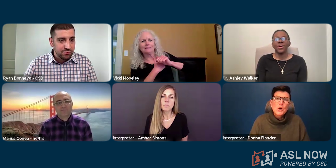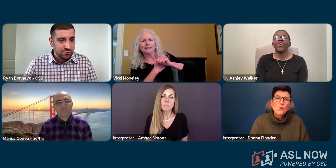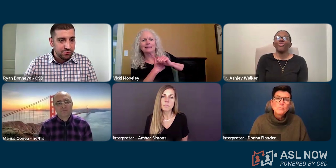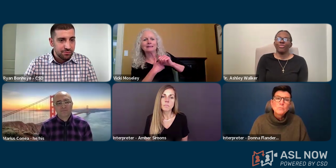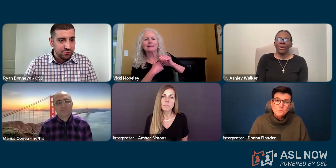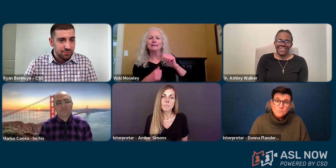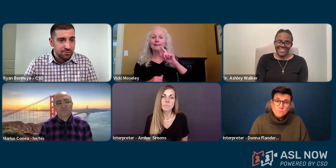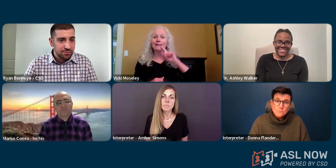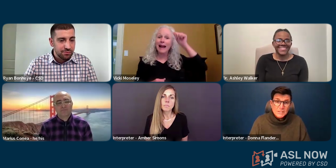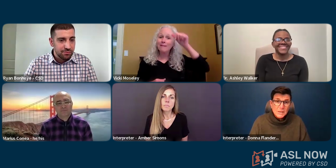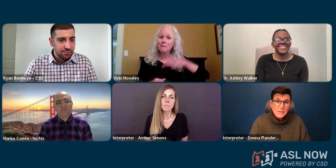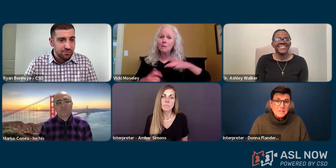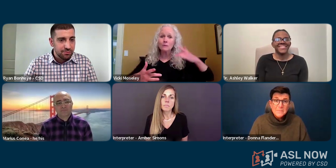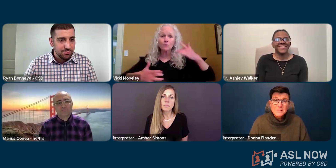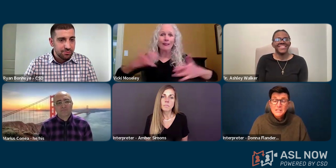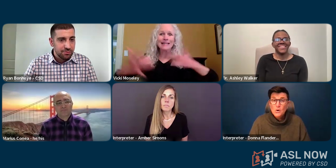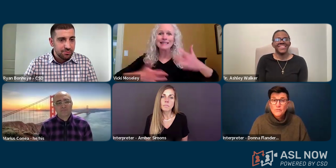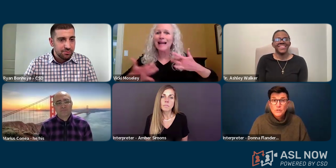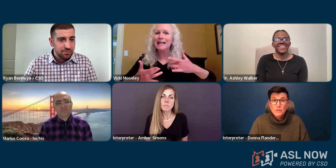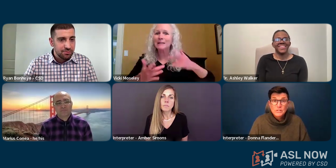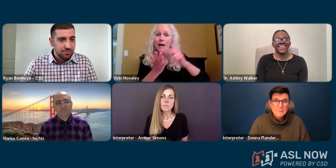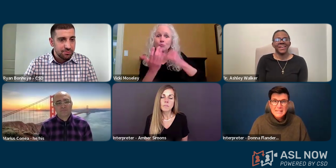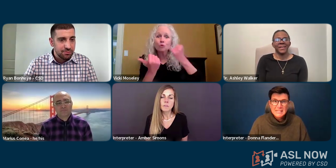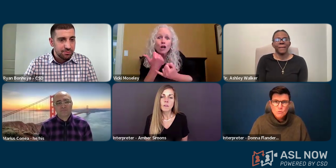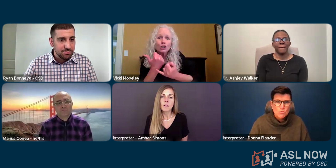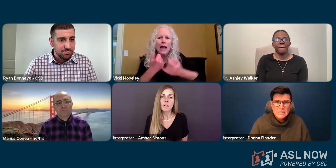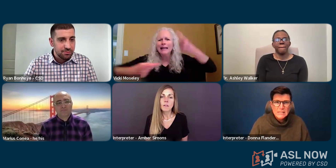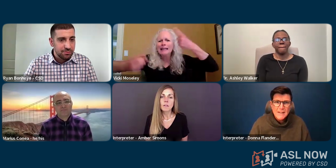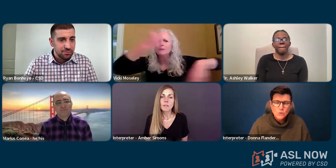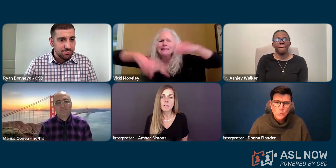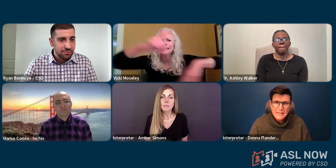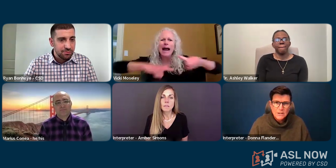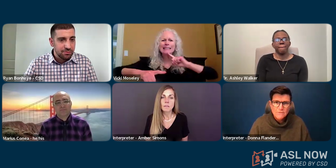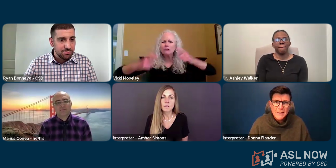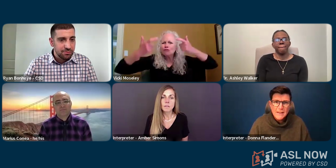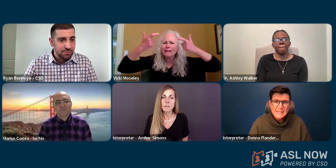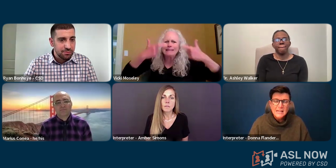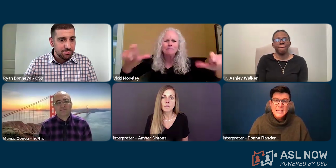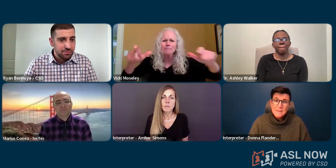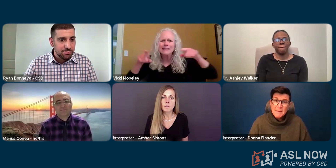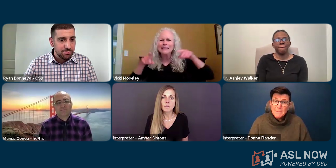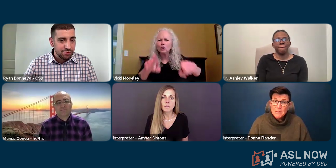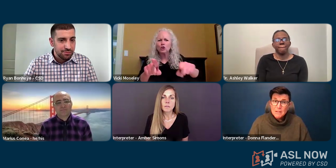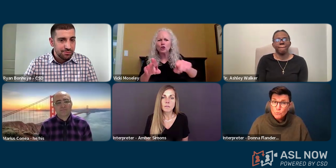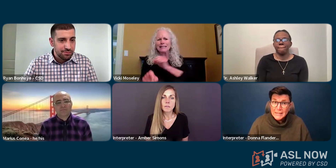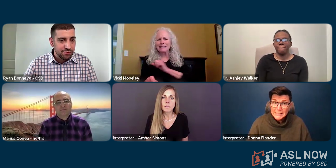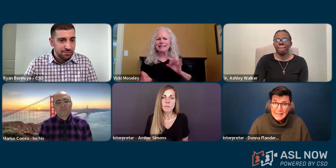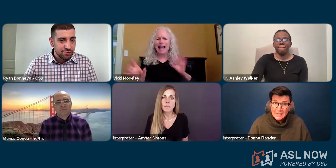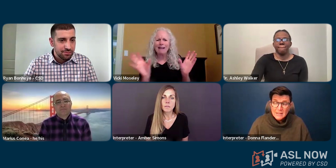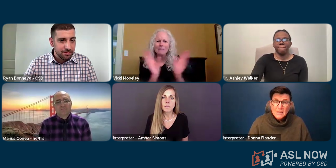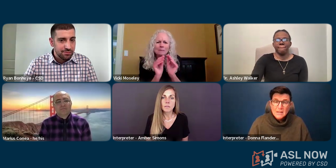And so sometimes, you know, if you see somebody signing really fast with an angry face, it might be threatening.